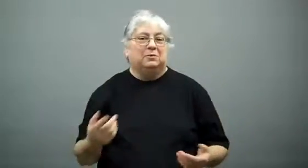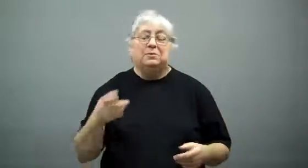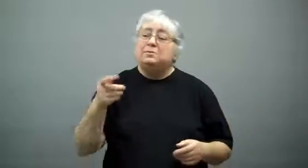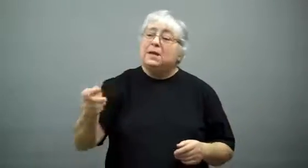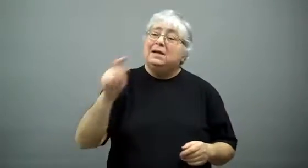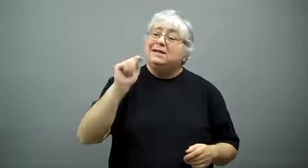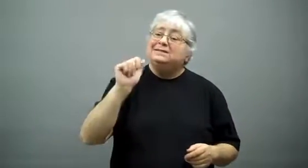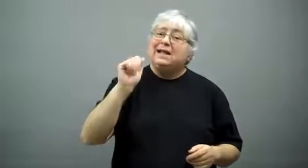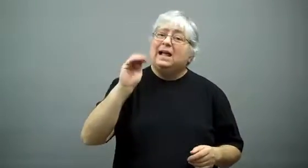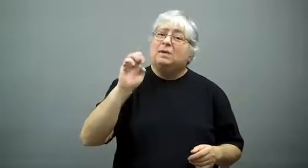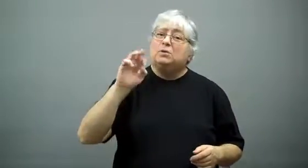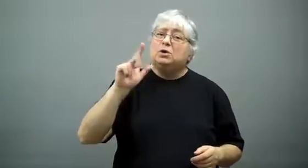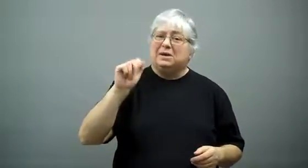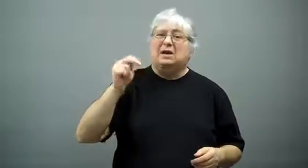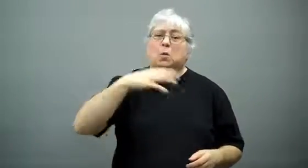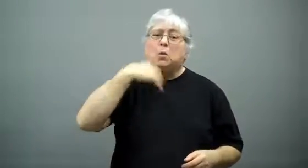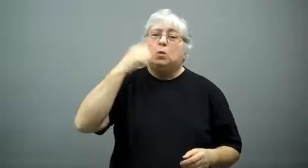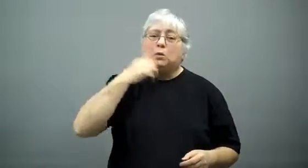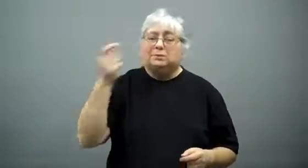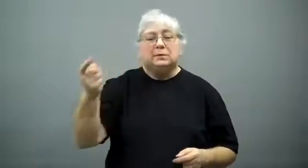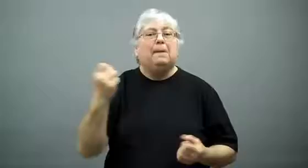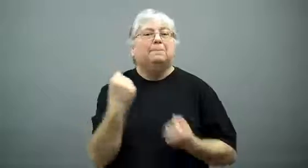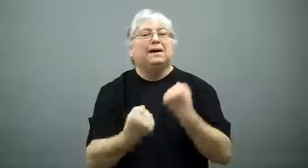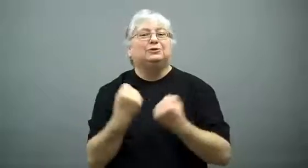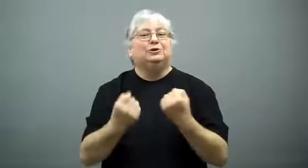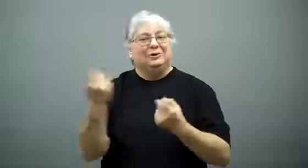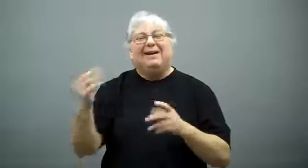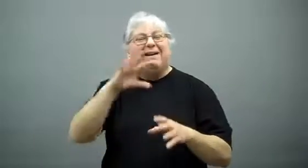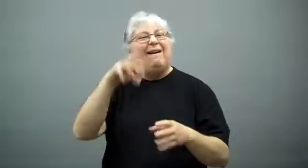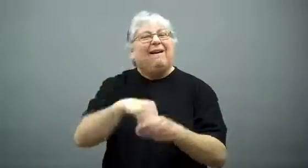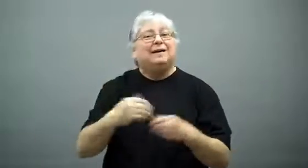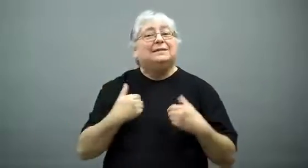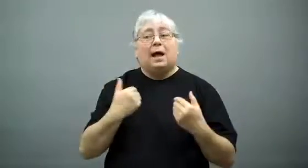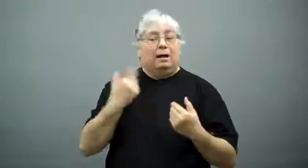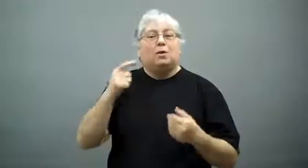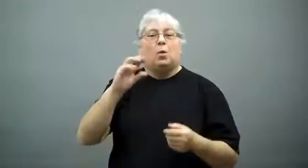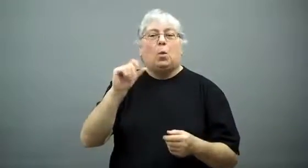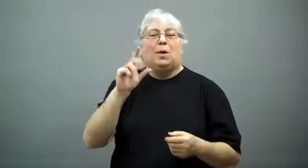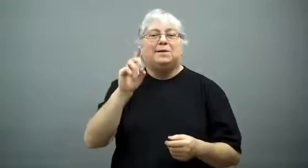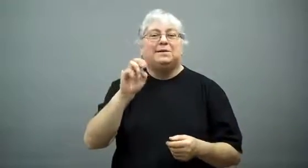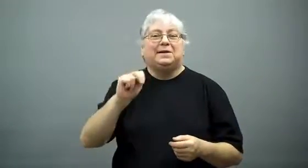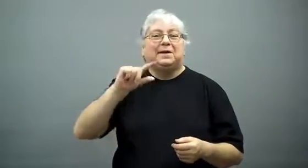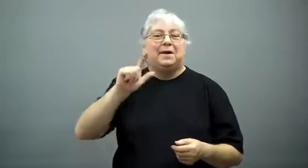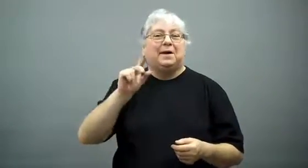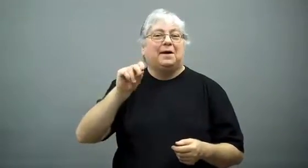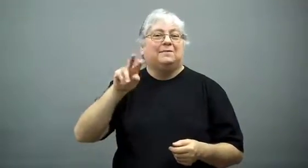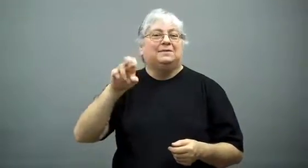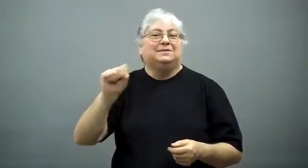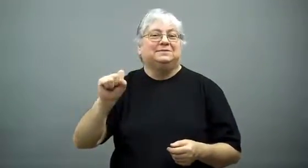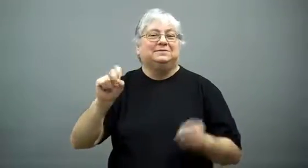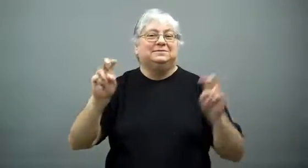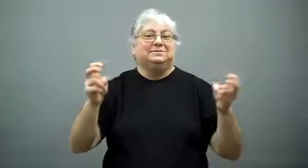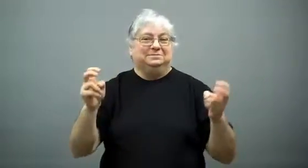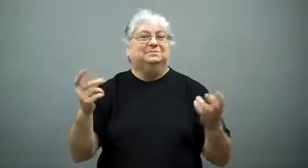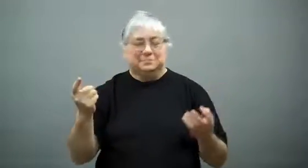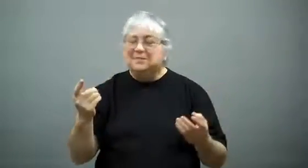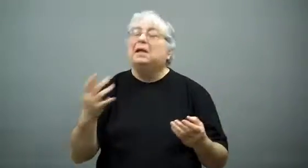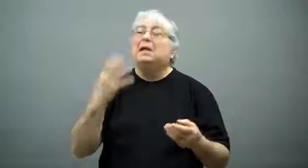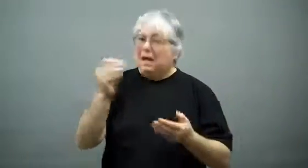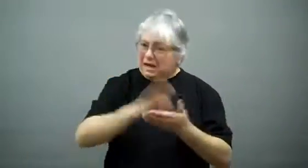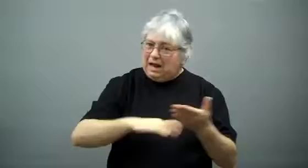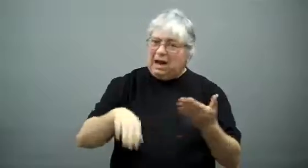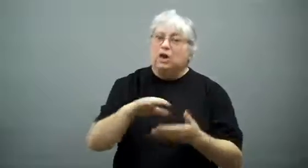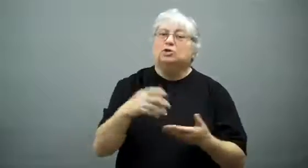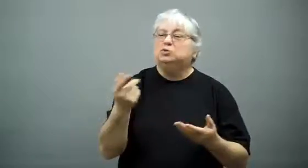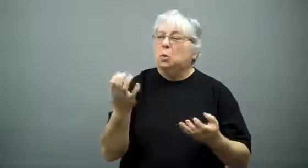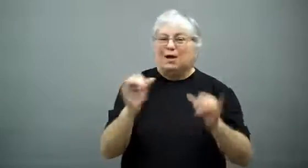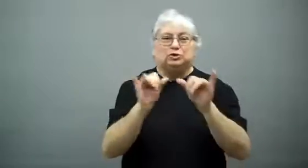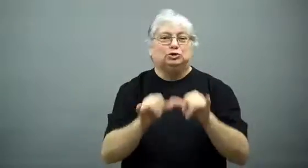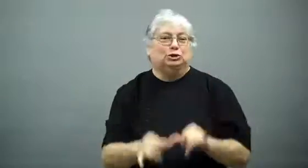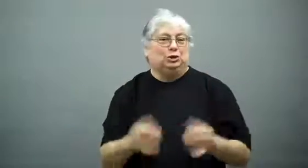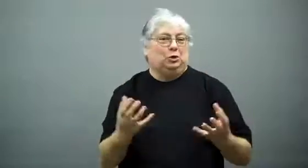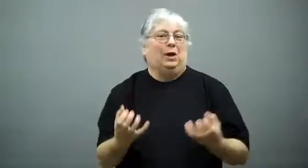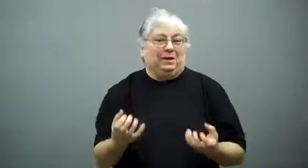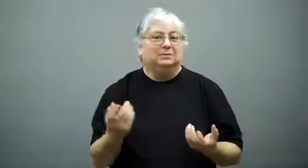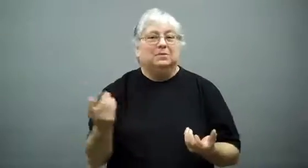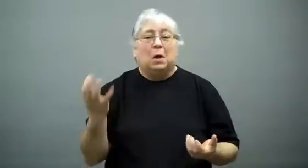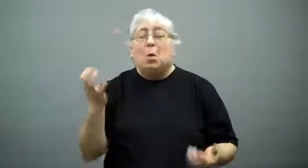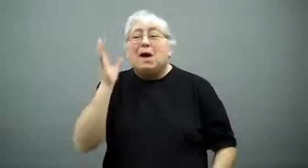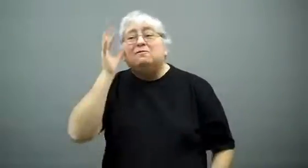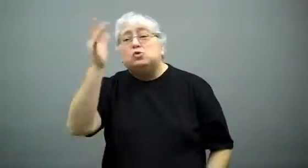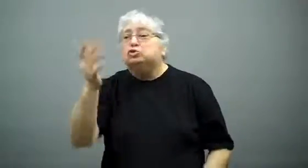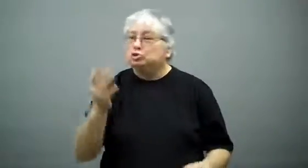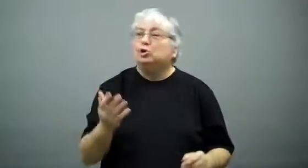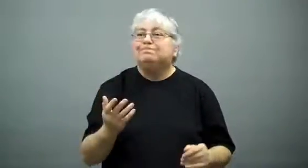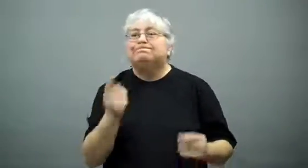The older one, Tamerlan was in the Golden Gloves program and was a boxer.